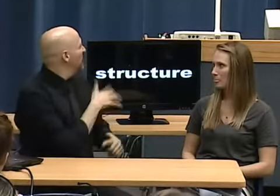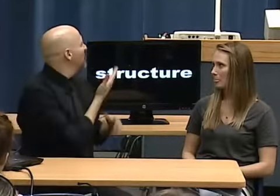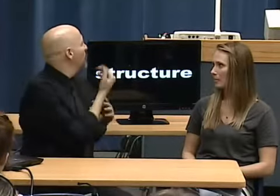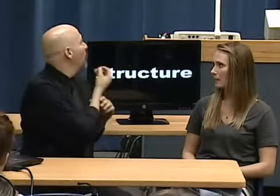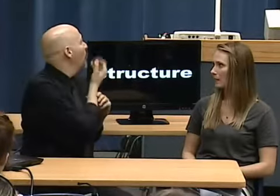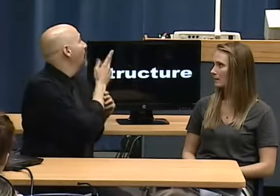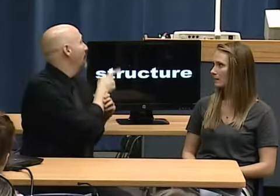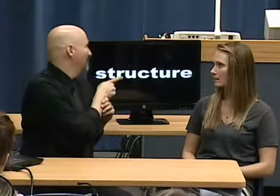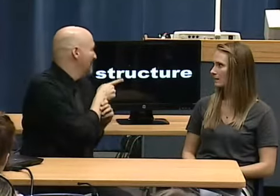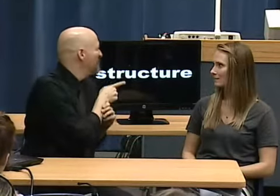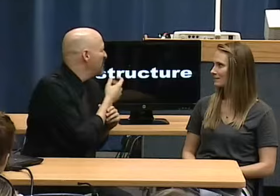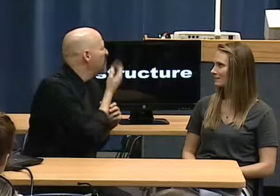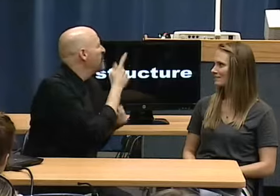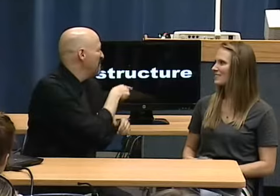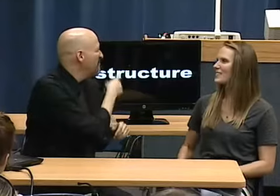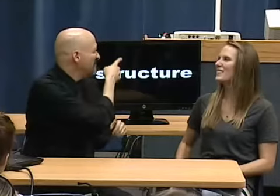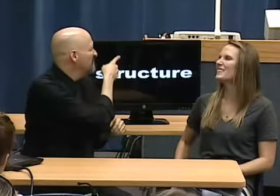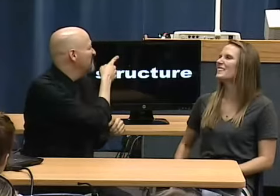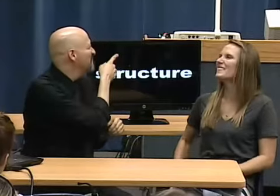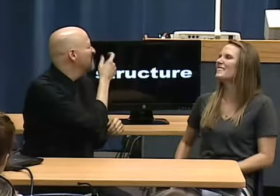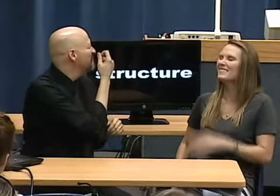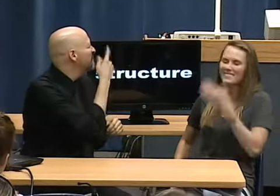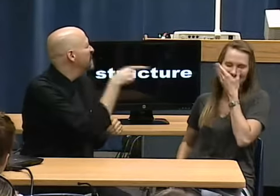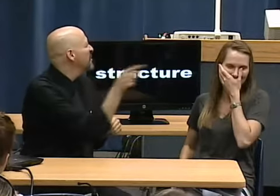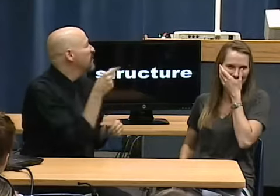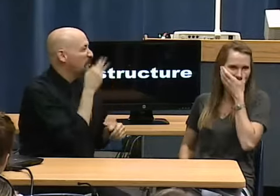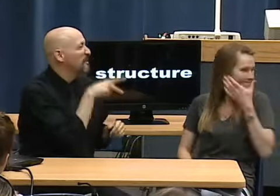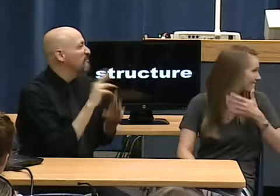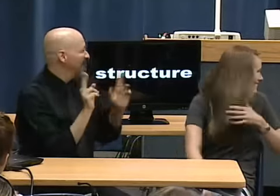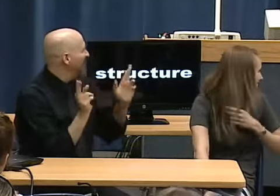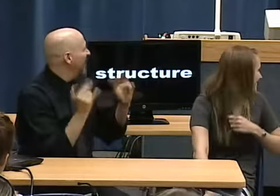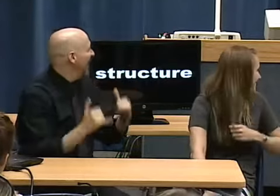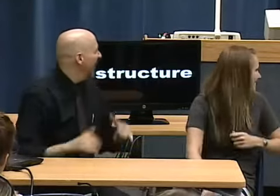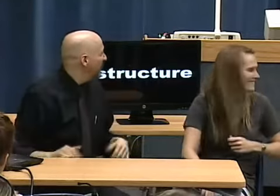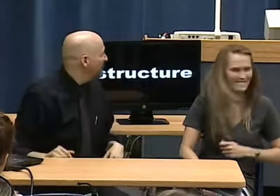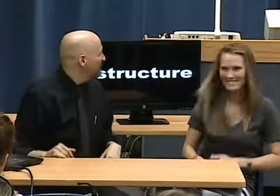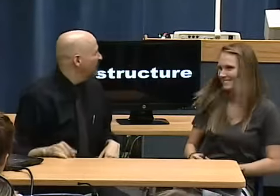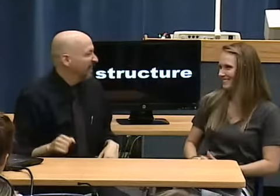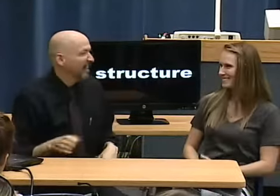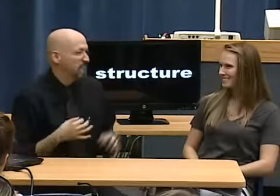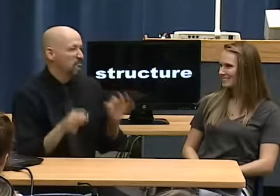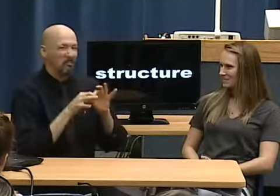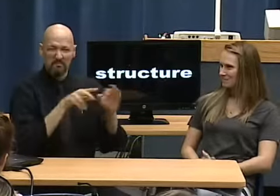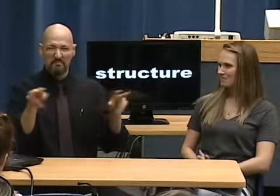Hey, it was a warm up. A warm up. You understand. They're warmed up and ready now.